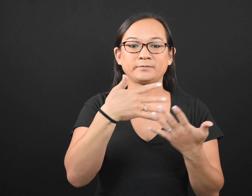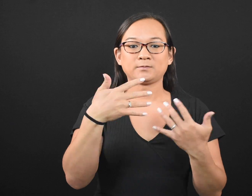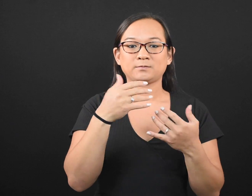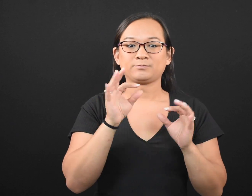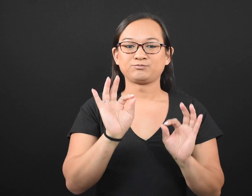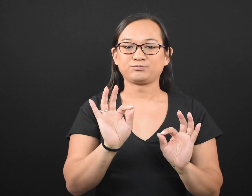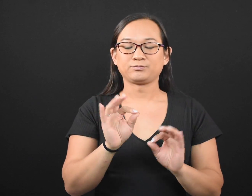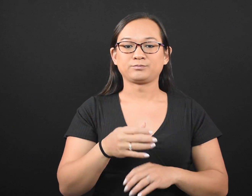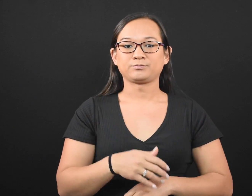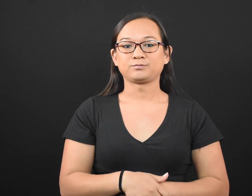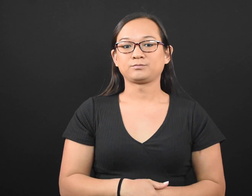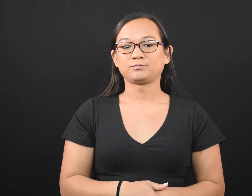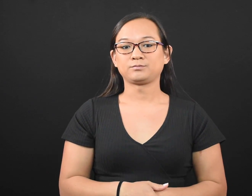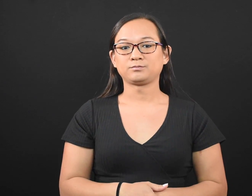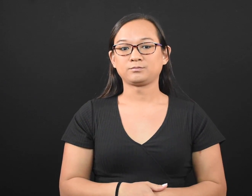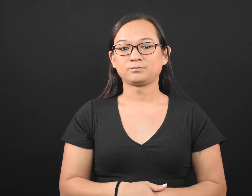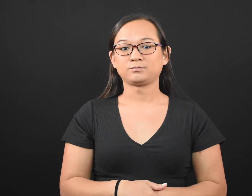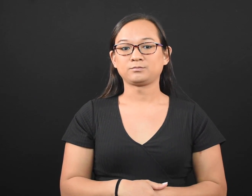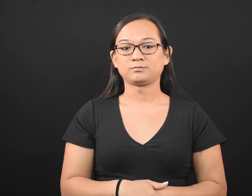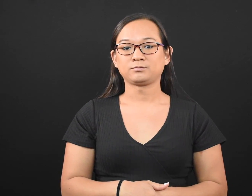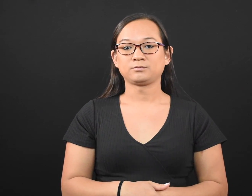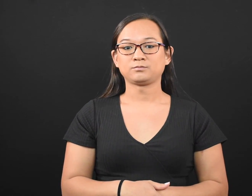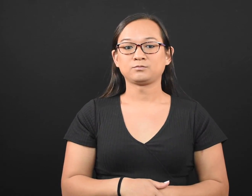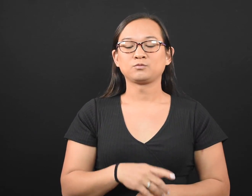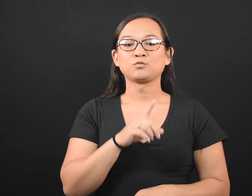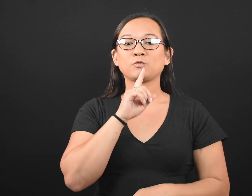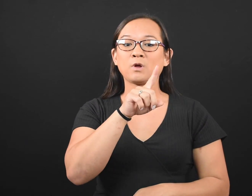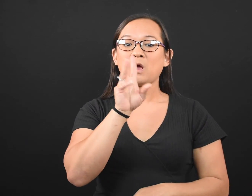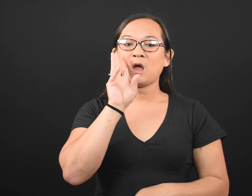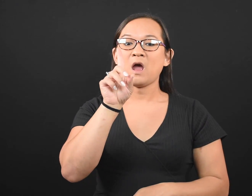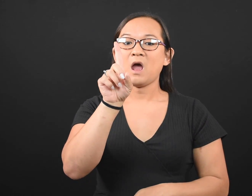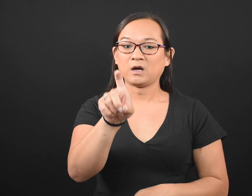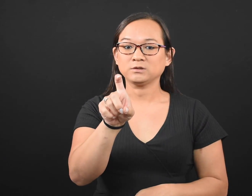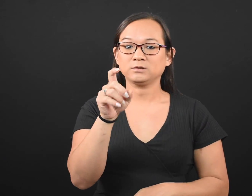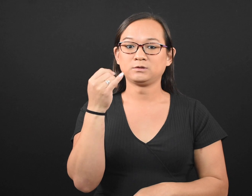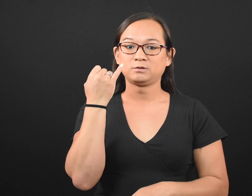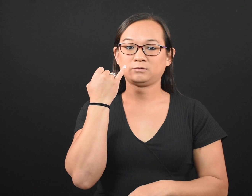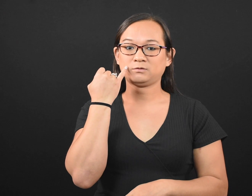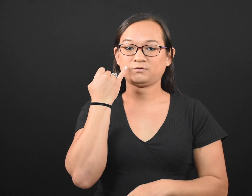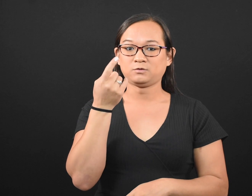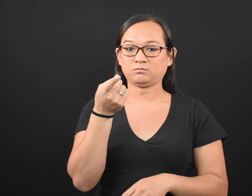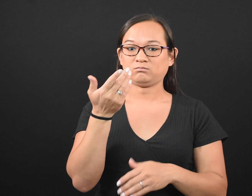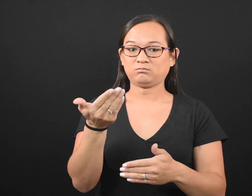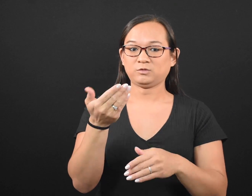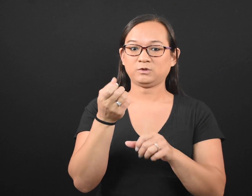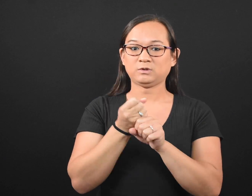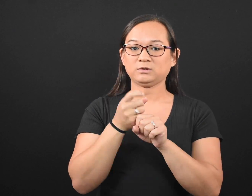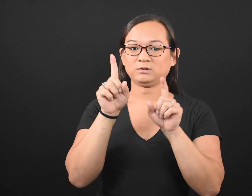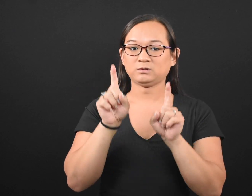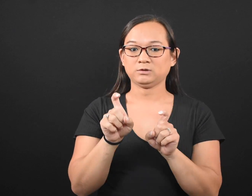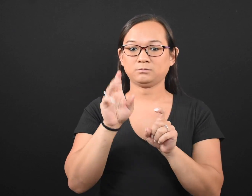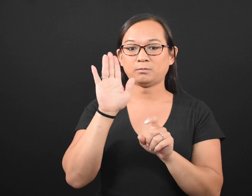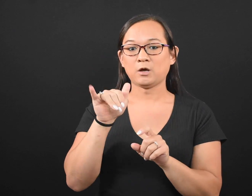ventilated indoor setting), or ● Was asked or referred to get testing by their state, tribal, local ● external icon